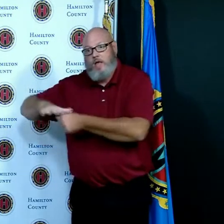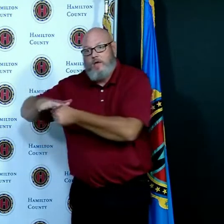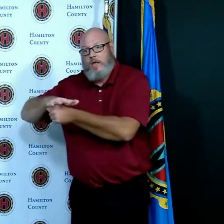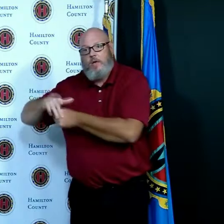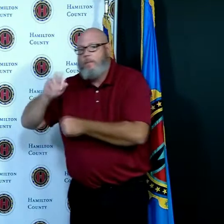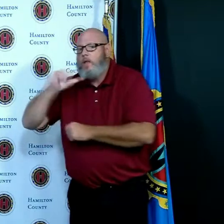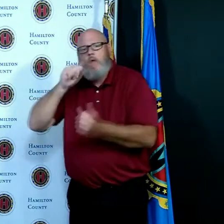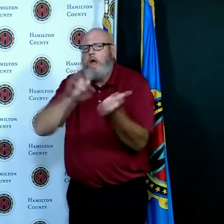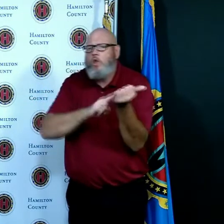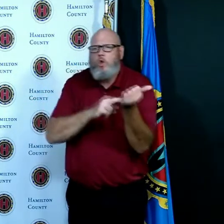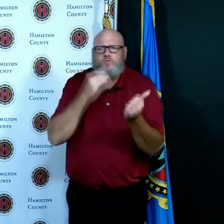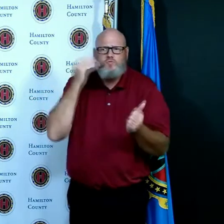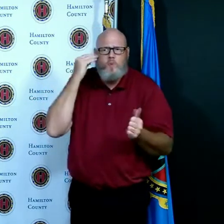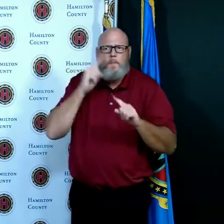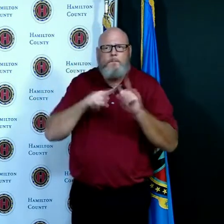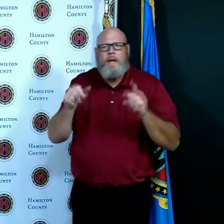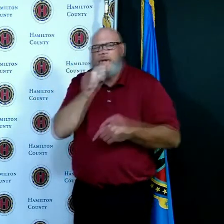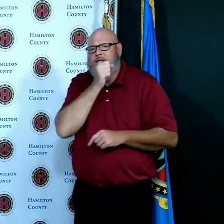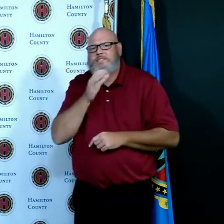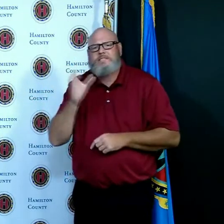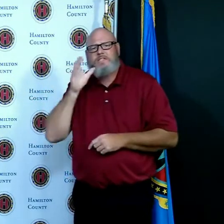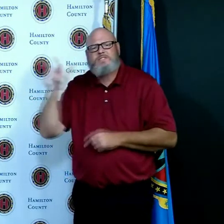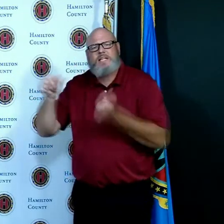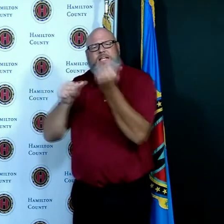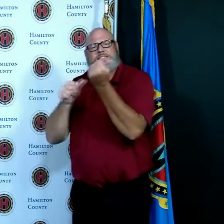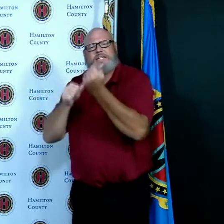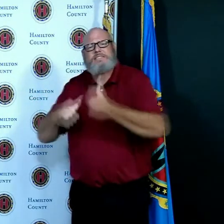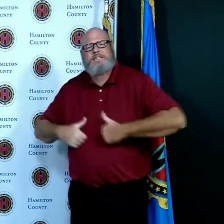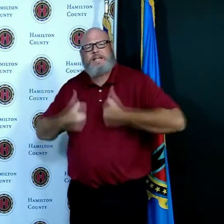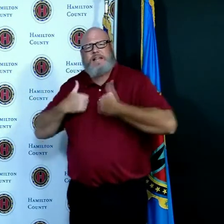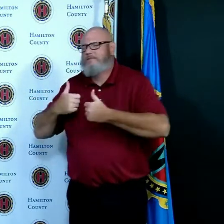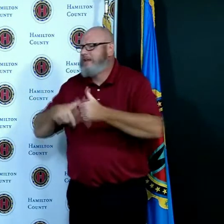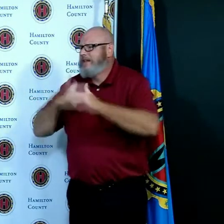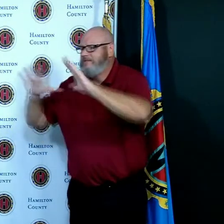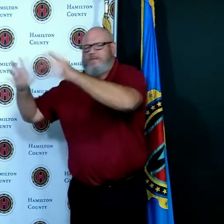that might be an example of it's hard for them to travel it's hard for them to